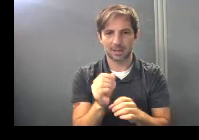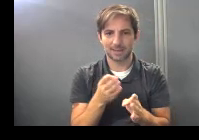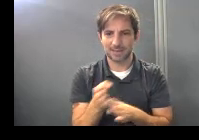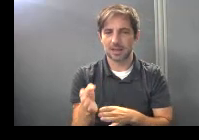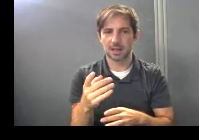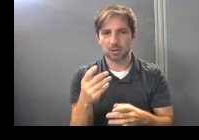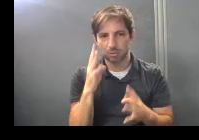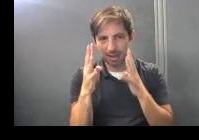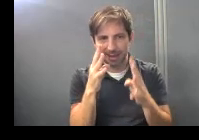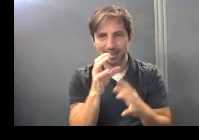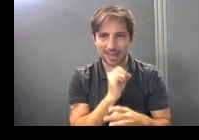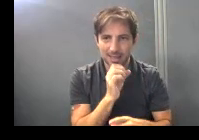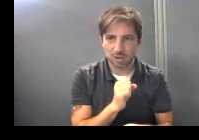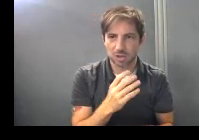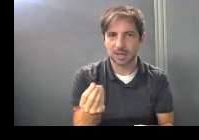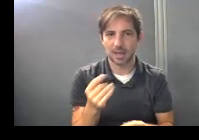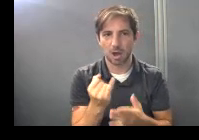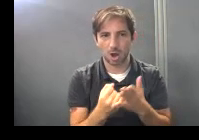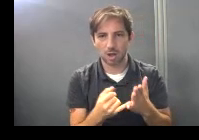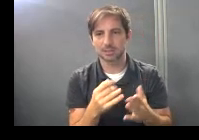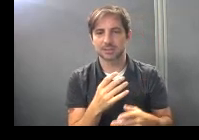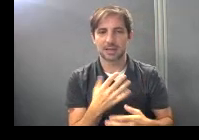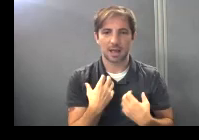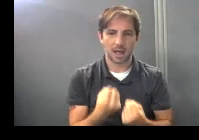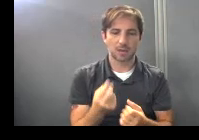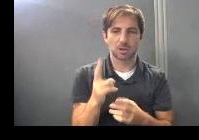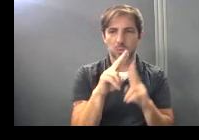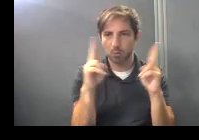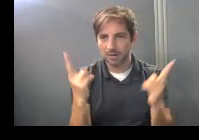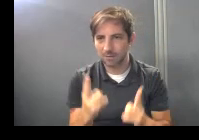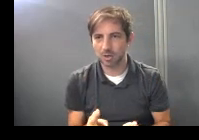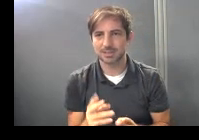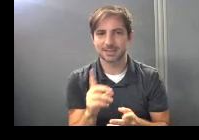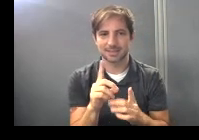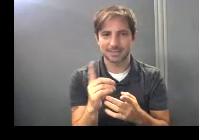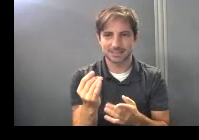AGING AND ARTS AND HEALTH UNIVERSAL DESIGN AND ARTS AND CORRECTIONS.